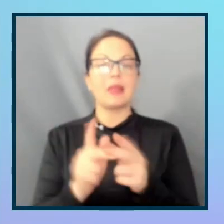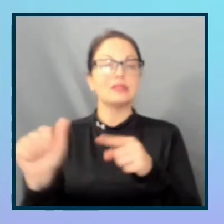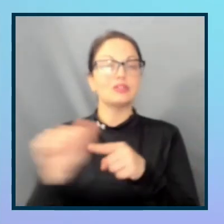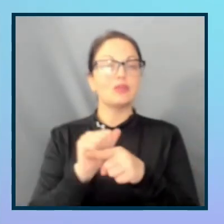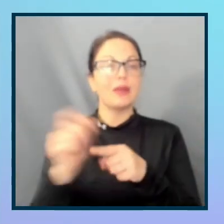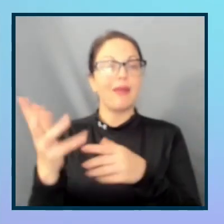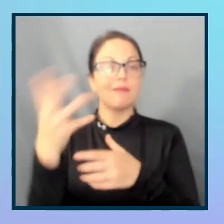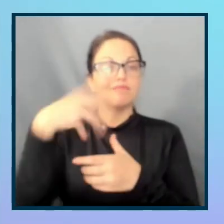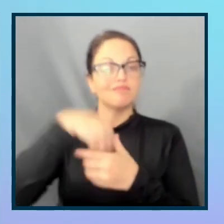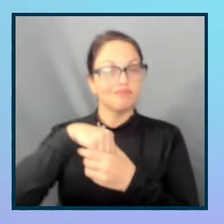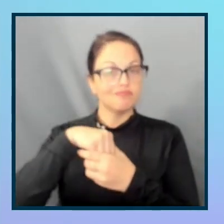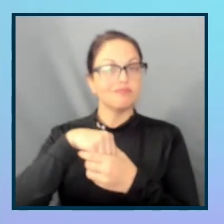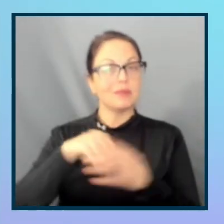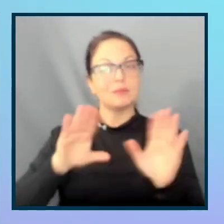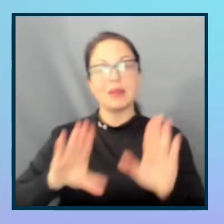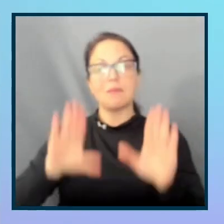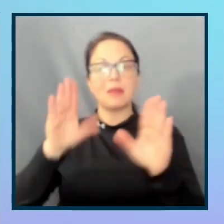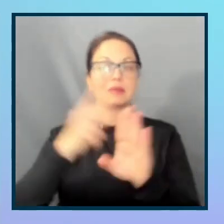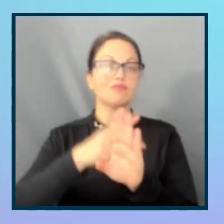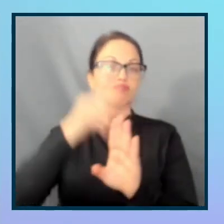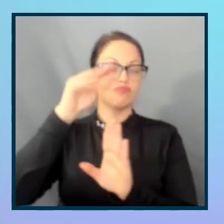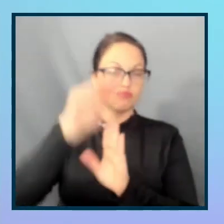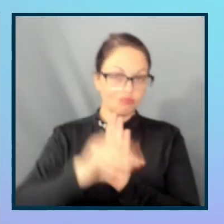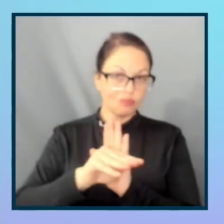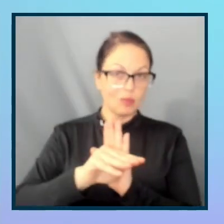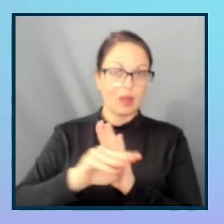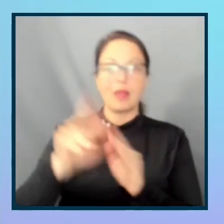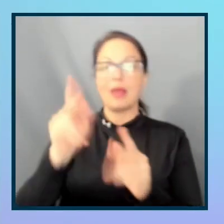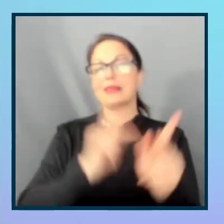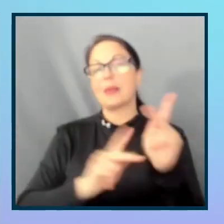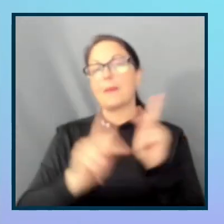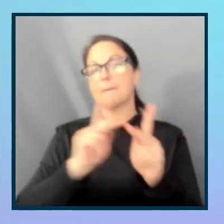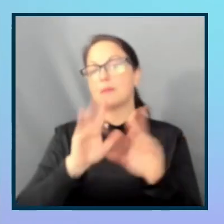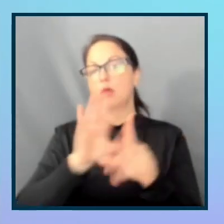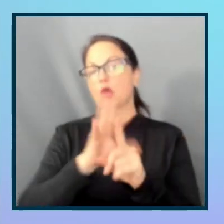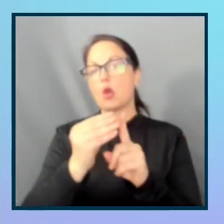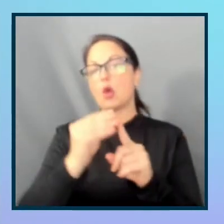There's been a really amazing program put on by the people in Culture Team around workplace training